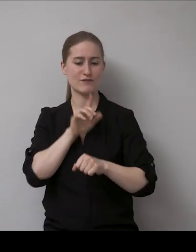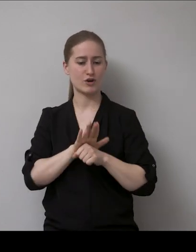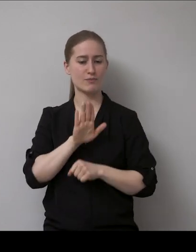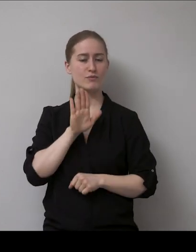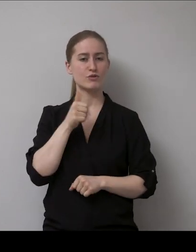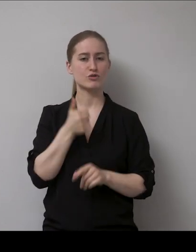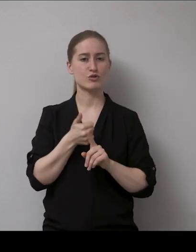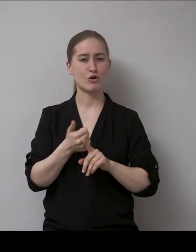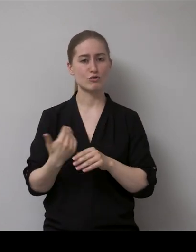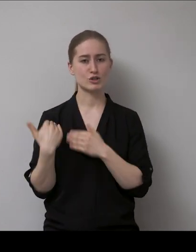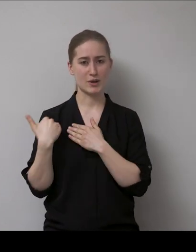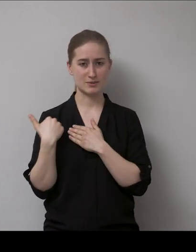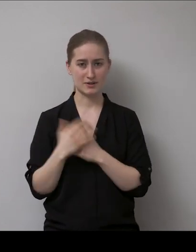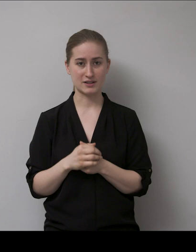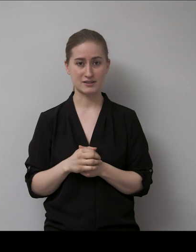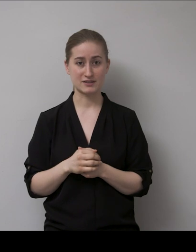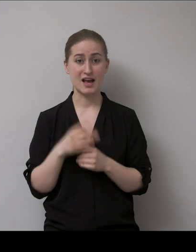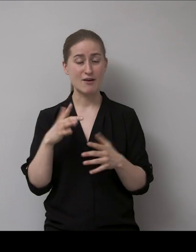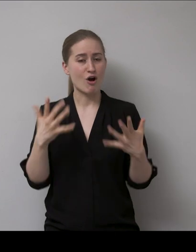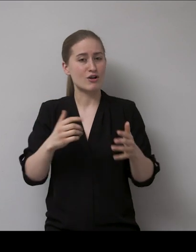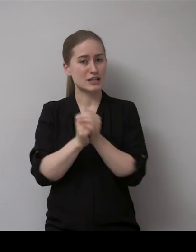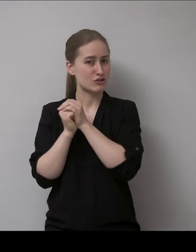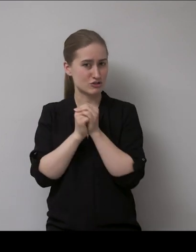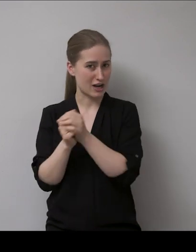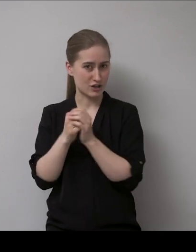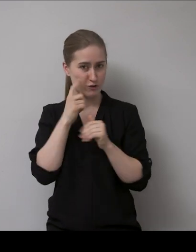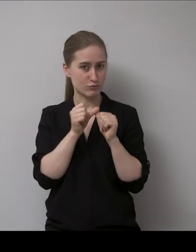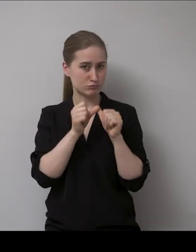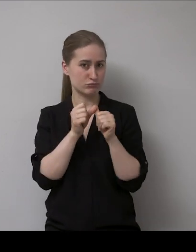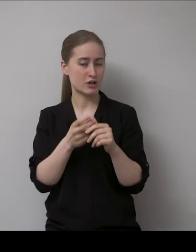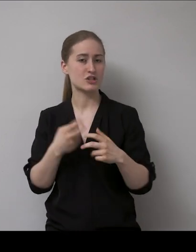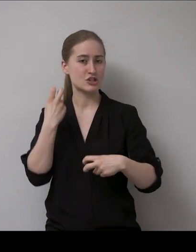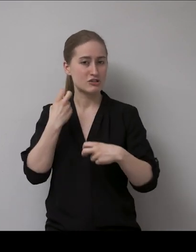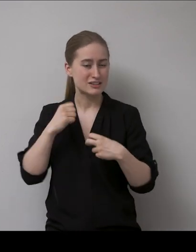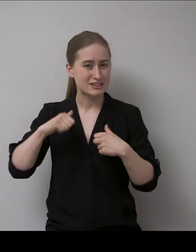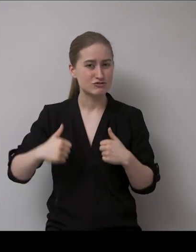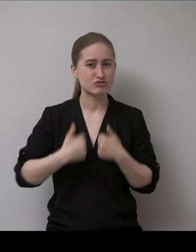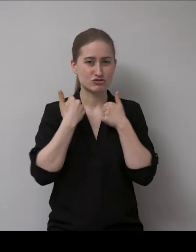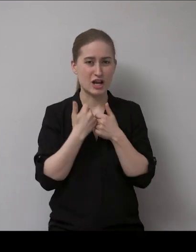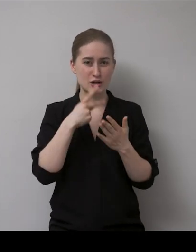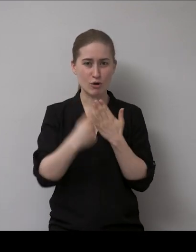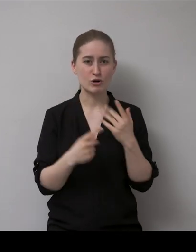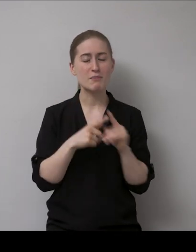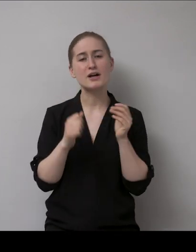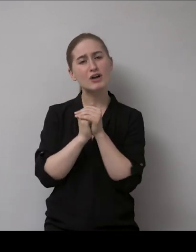for your perseverance through a challenging program. Let me also congratulate you for choosing to invest in yourself,